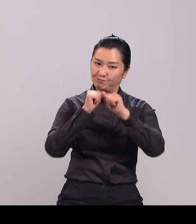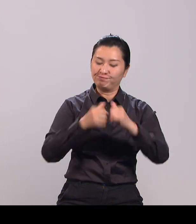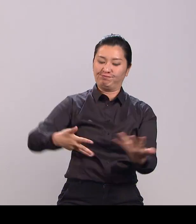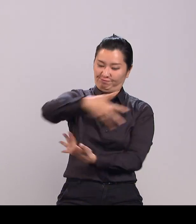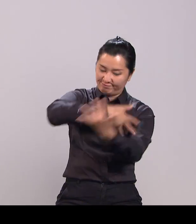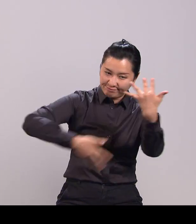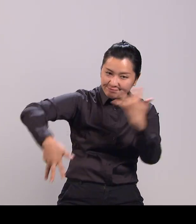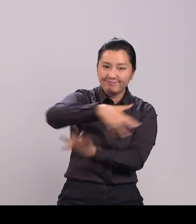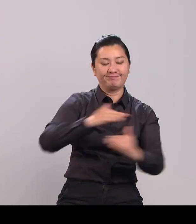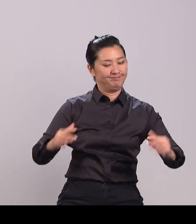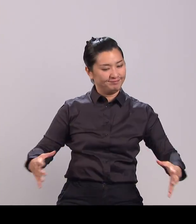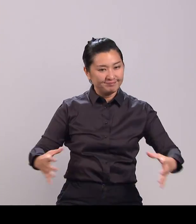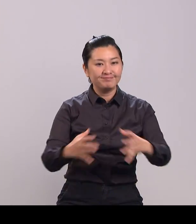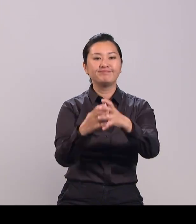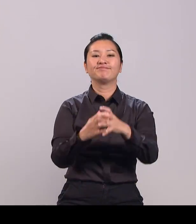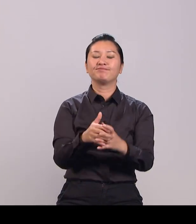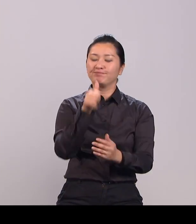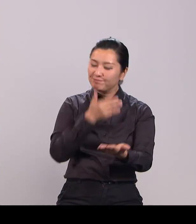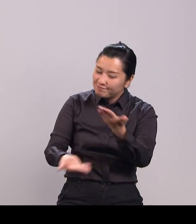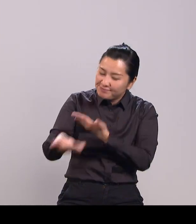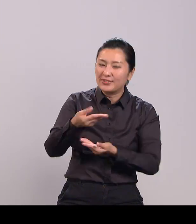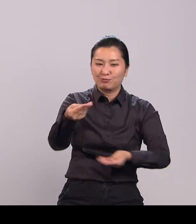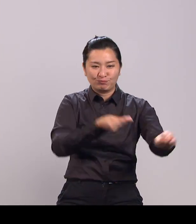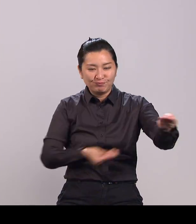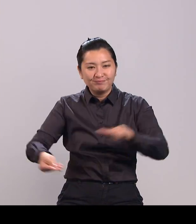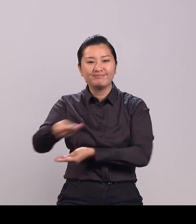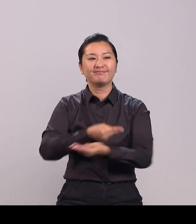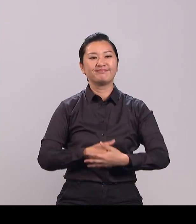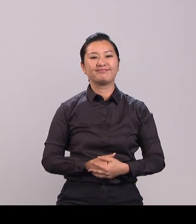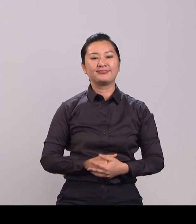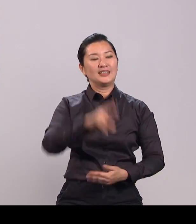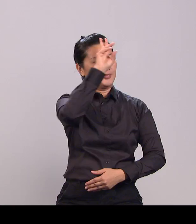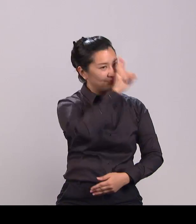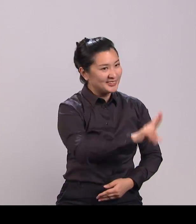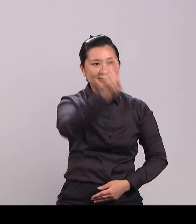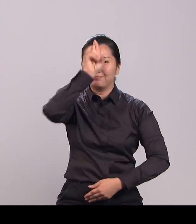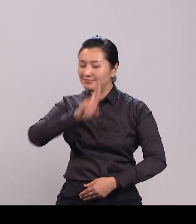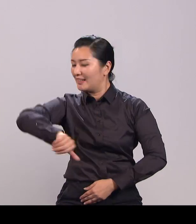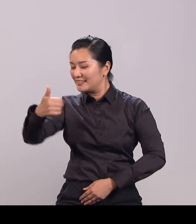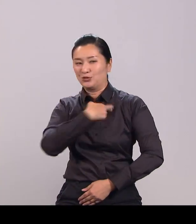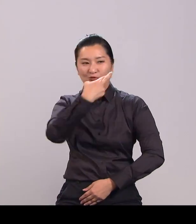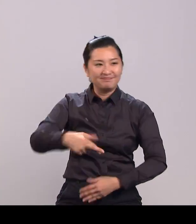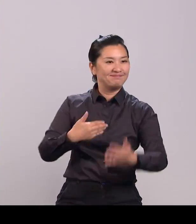Tolerant, give-and-take, respectful, warm.